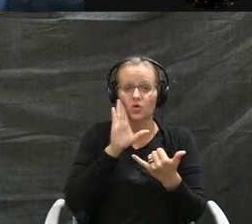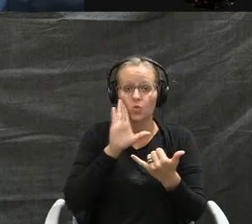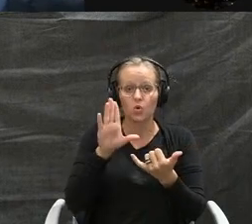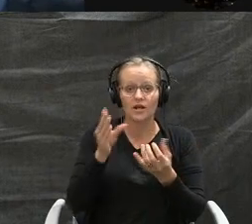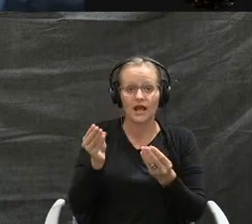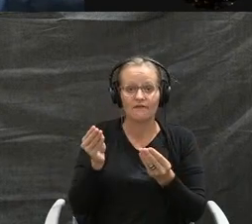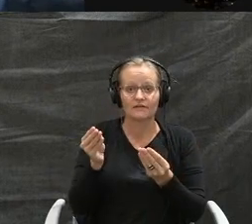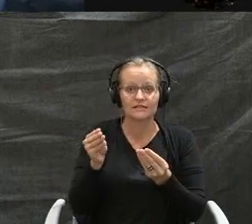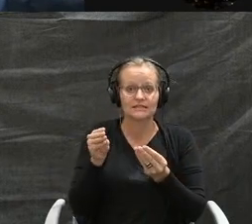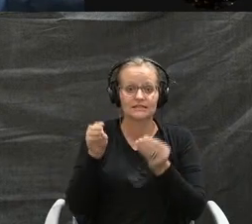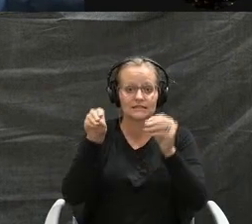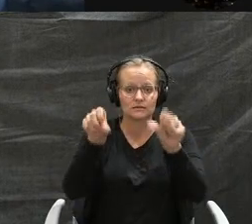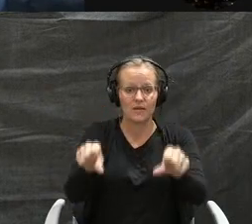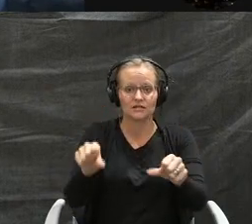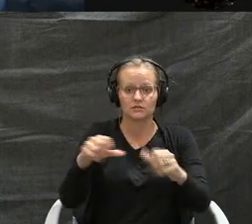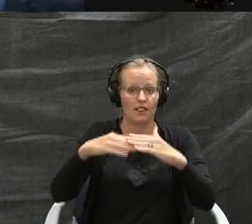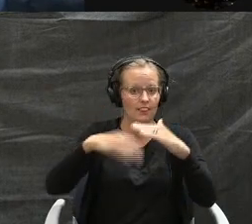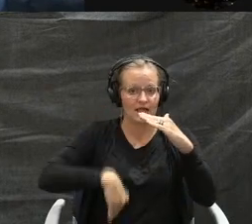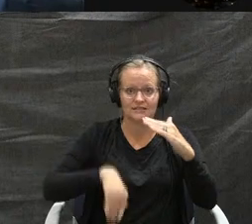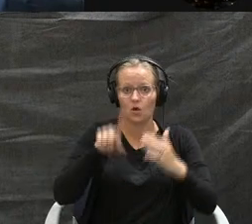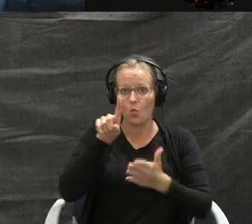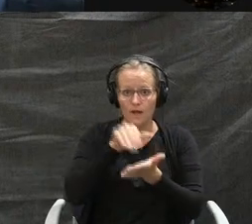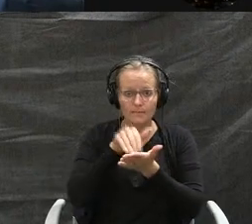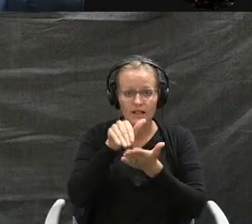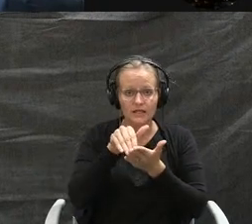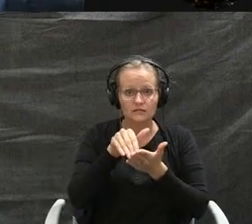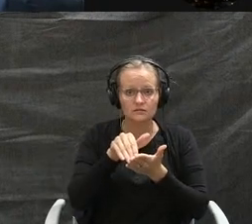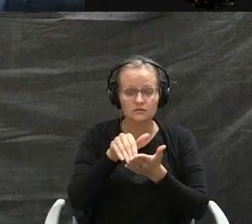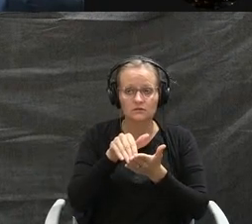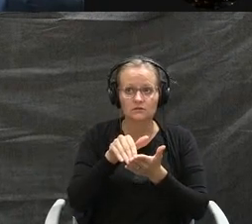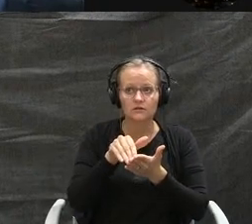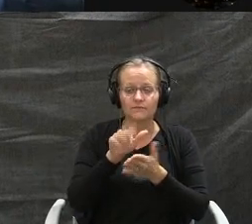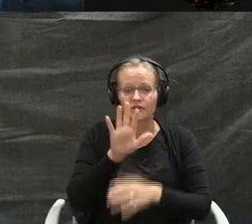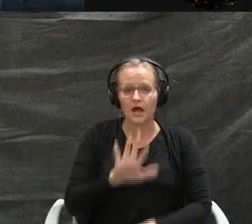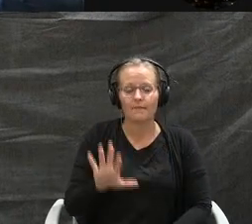spent about. 1 million 9 Seven or sorry well spent about 976